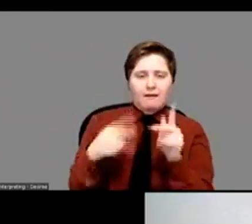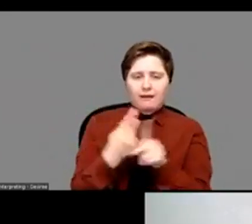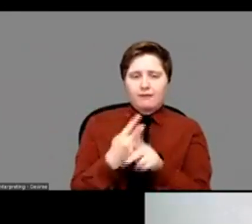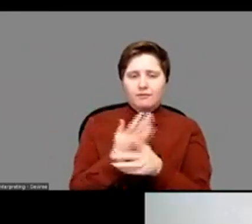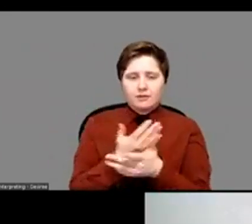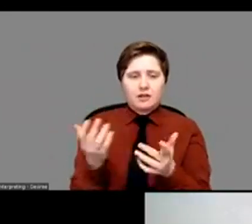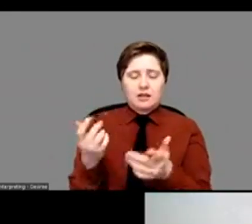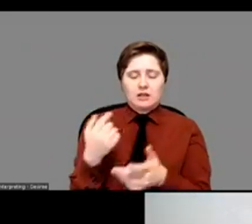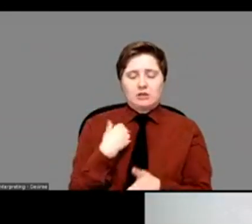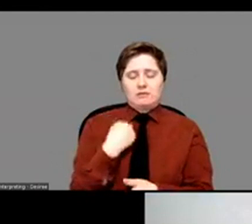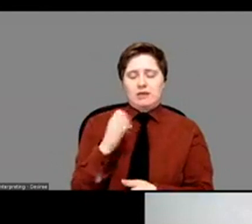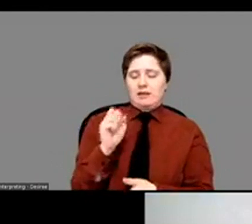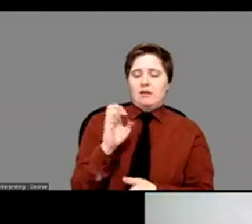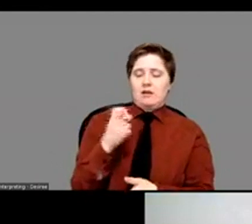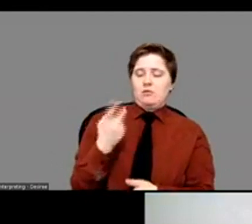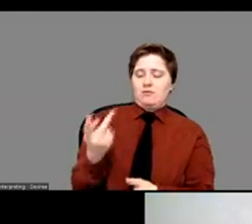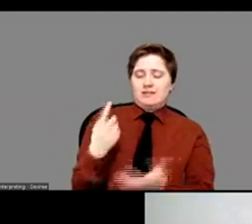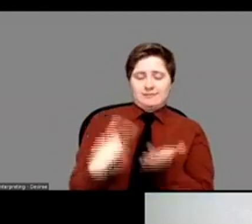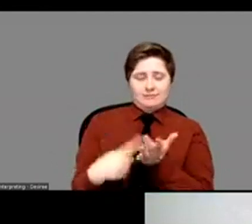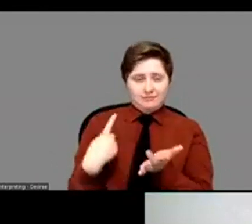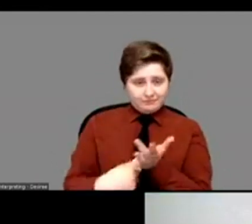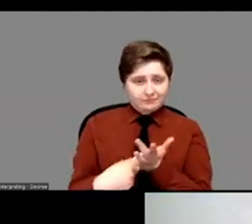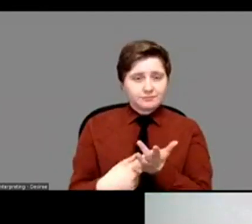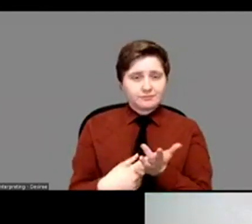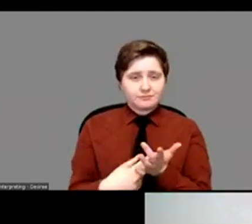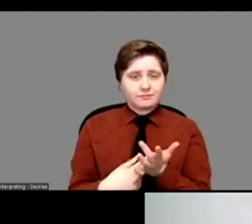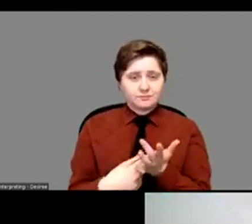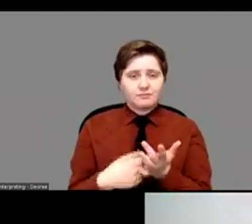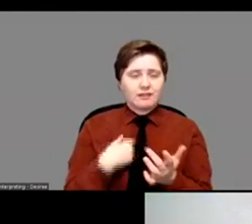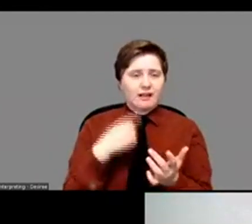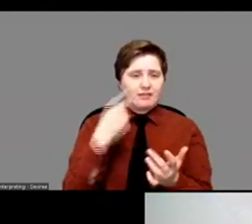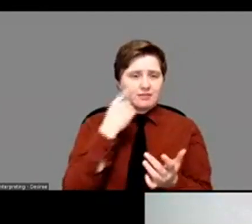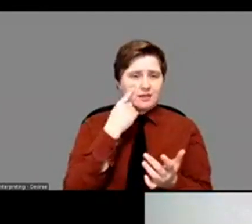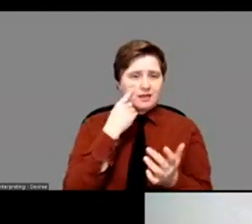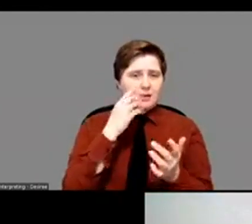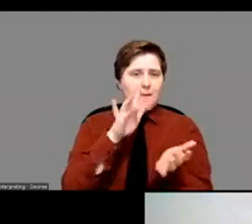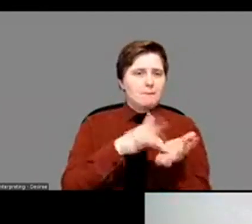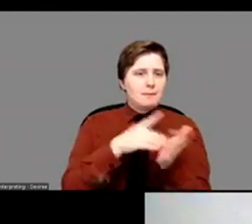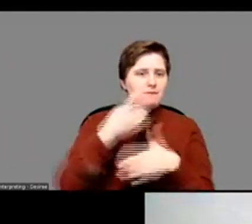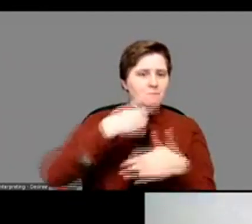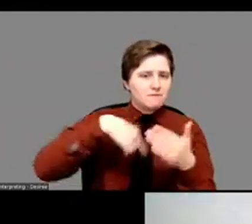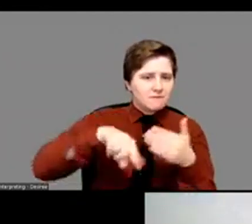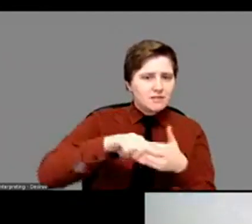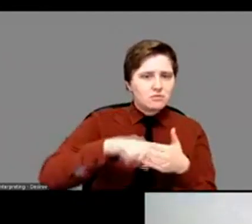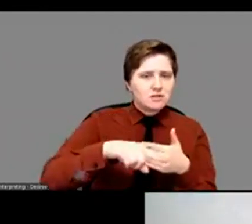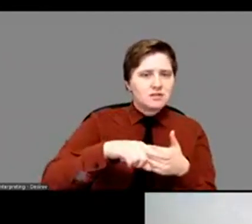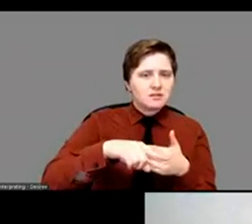that Eric and I talked about yesterday. I do think that by mid next week.